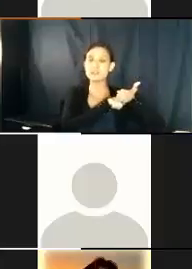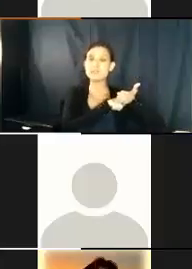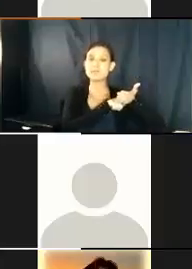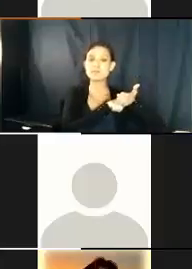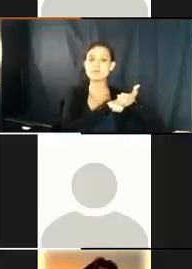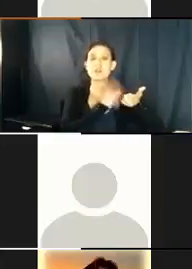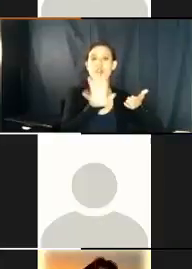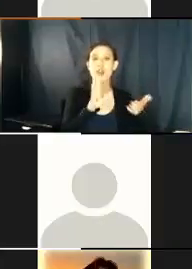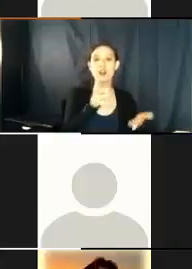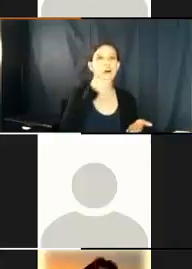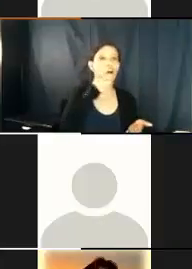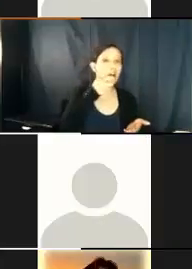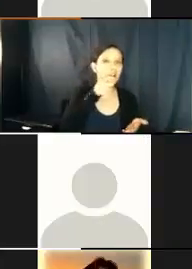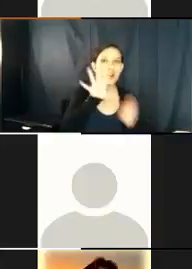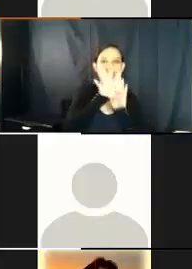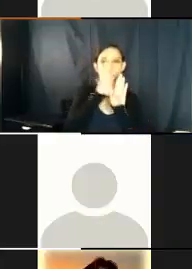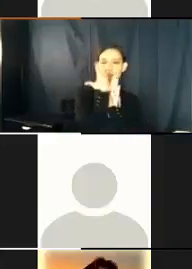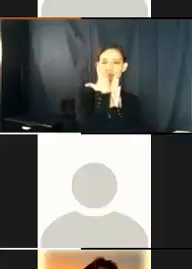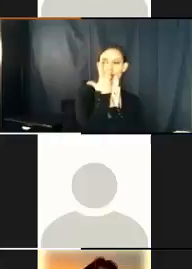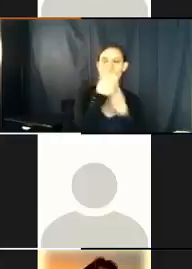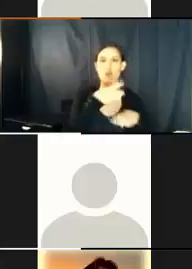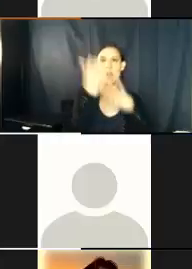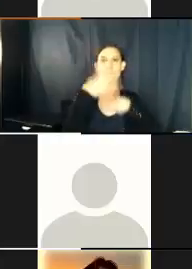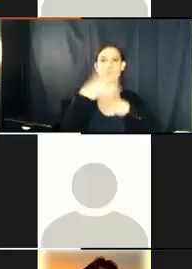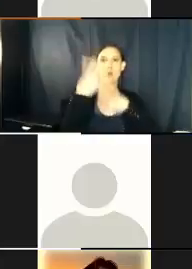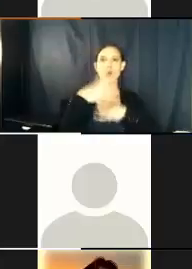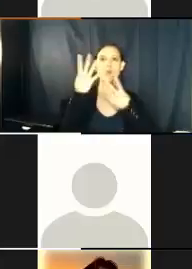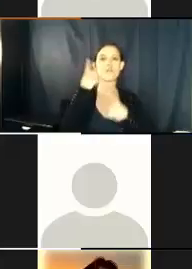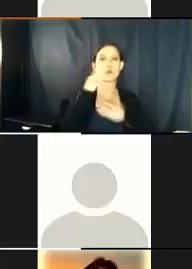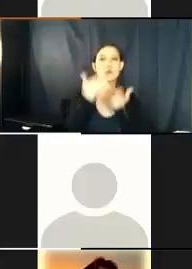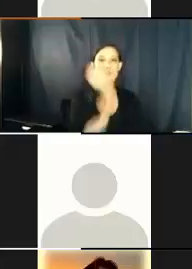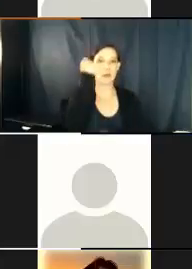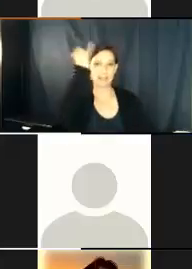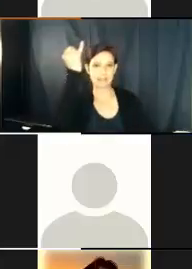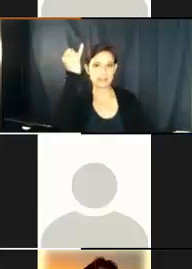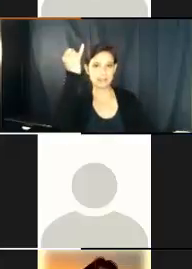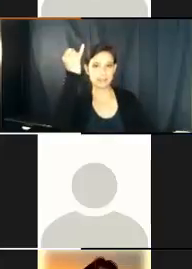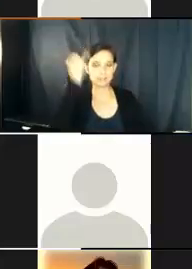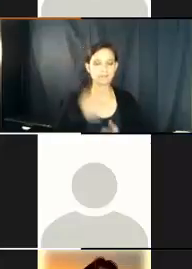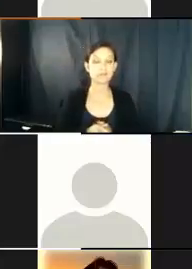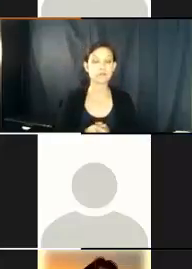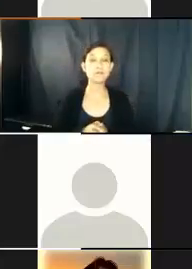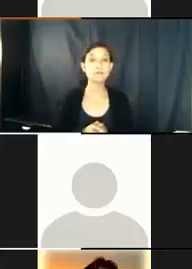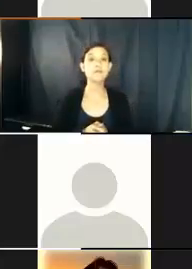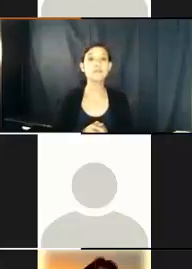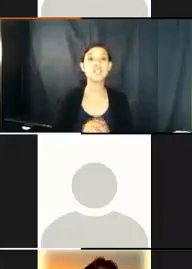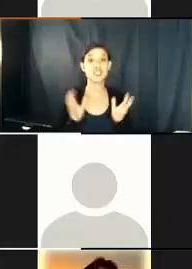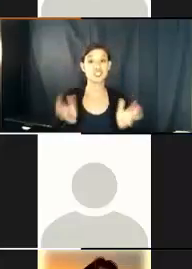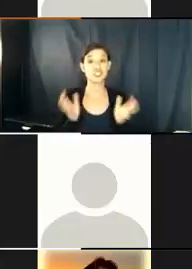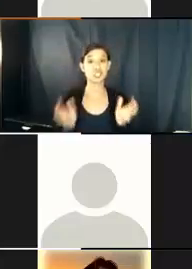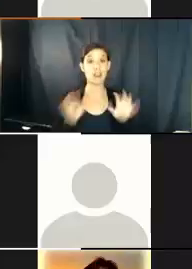audio or video as they think of new and creative ideas and what I love about chat boards and